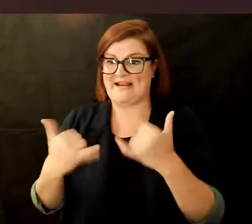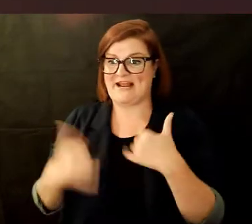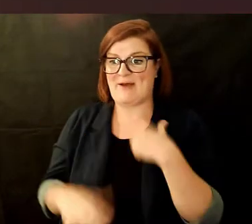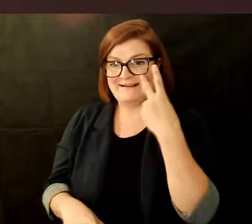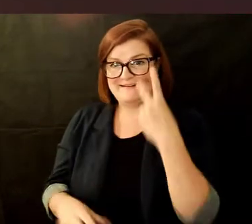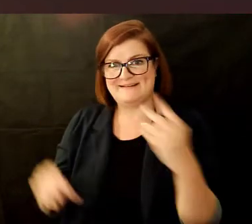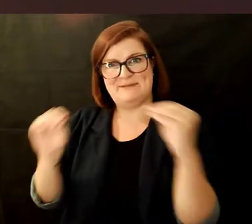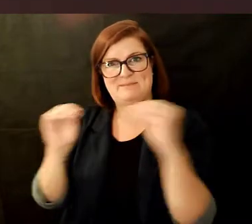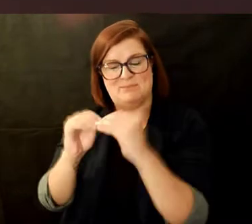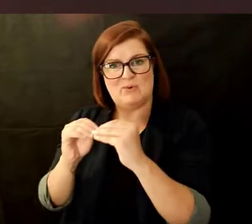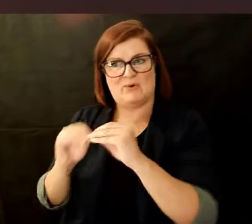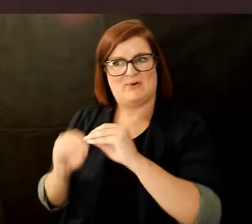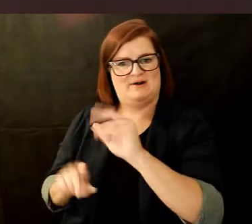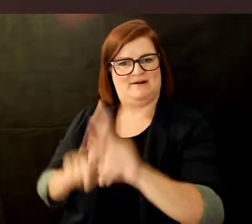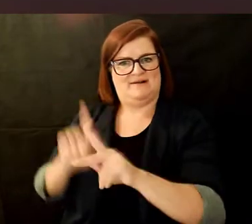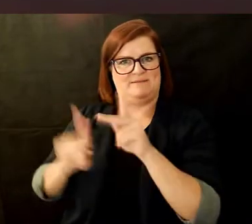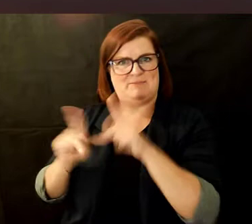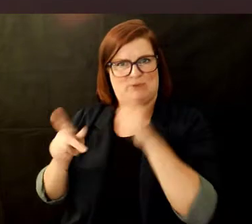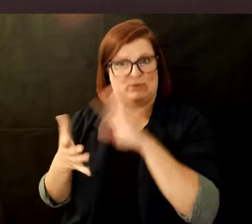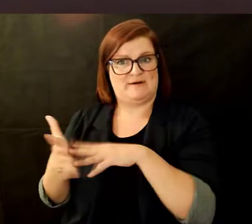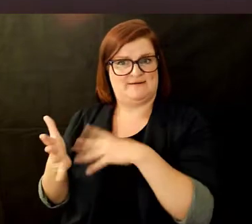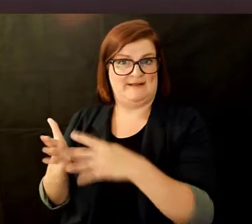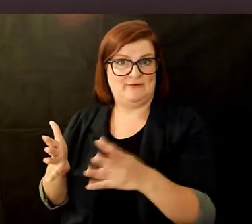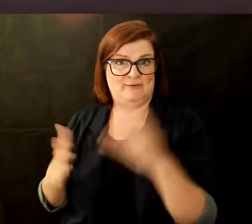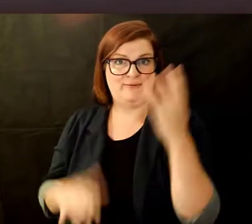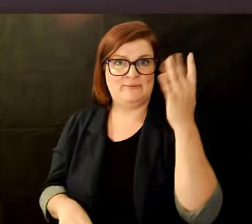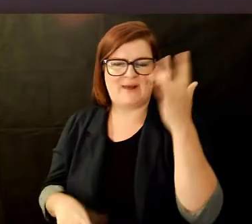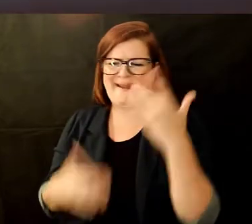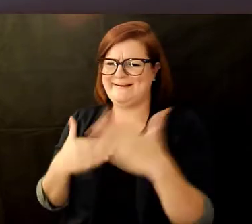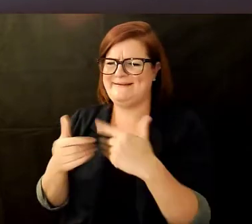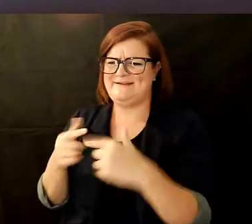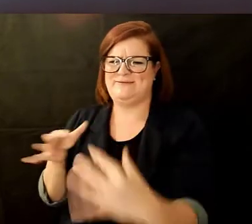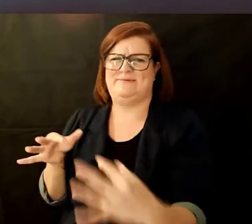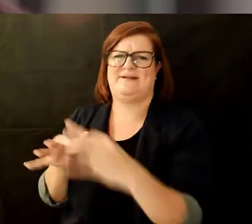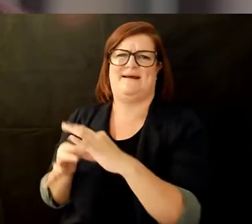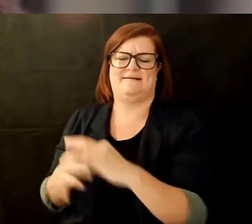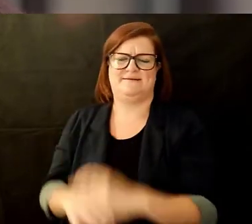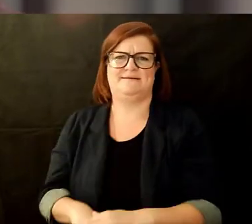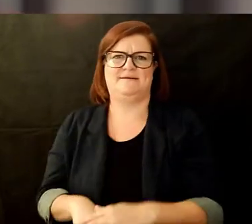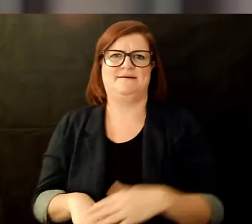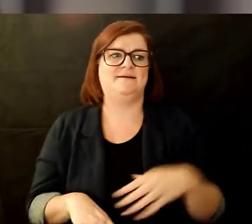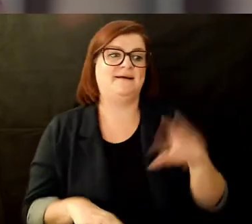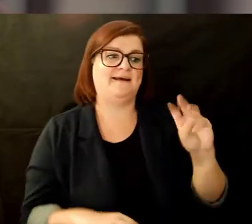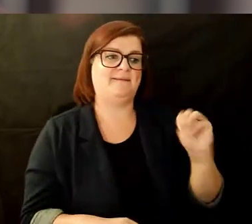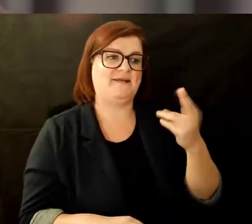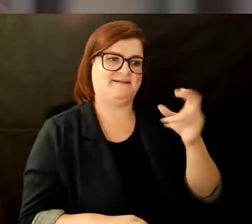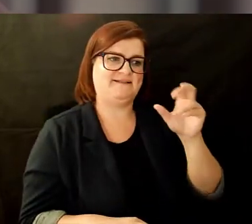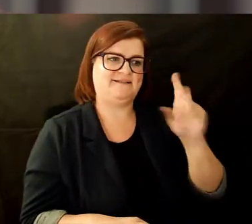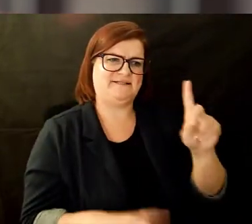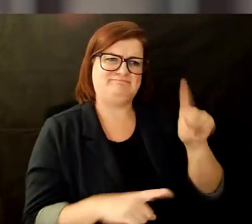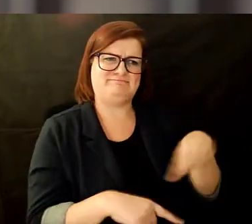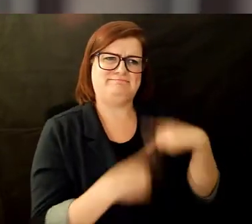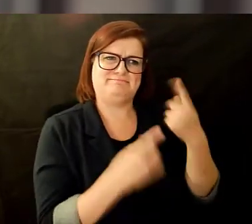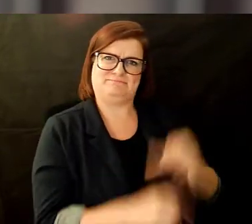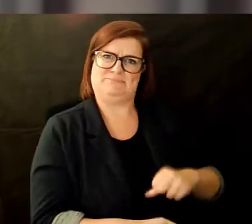of the folks who are scheduled because it's so much easier for them. Mental Health Center of Denver has always prided itself on being very innovative